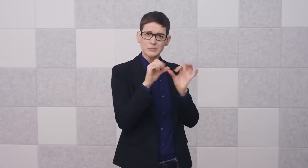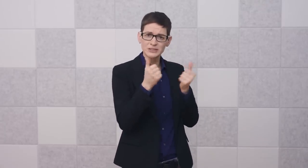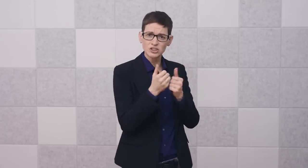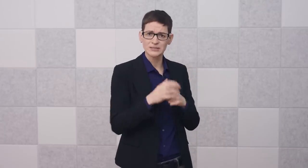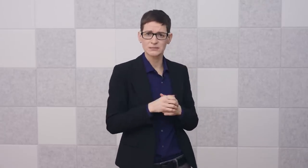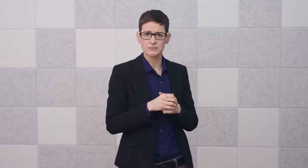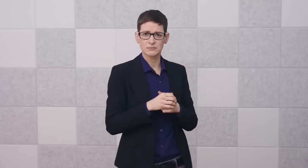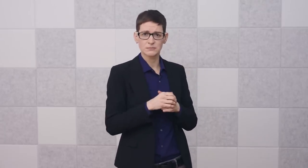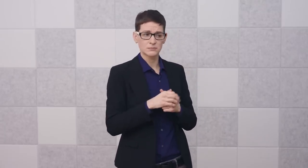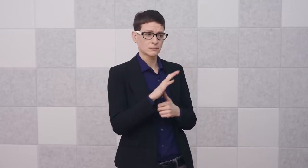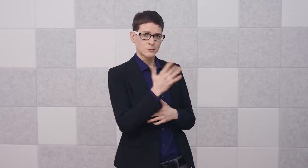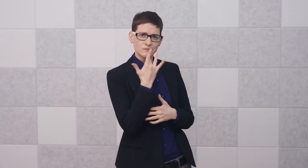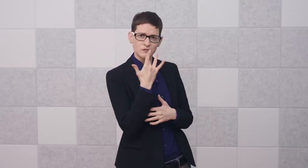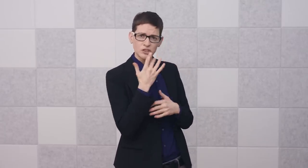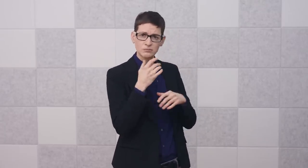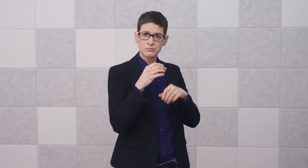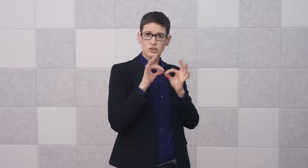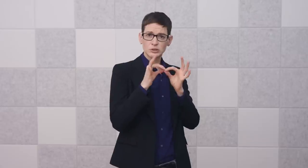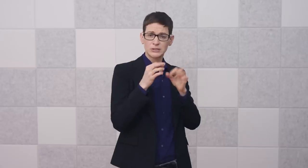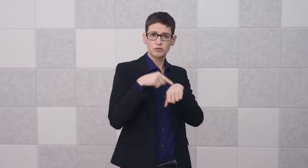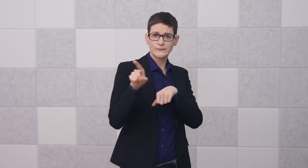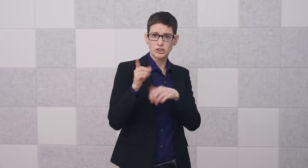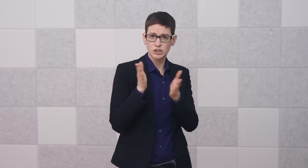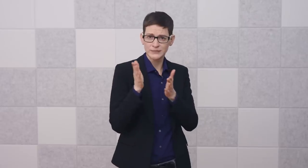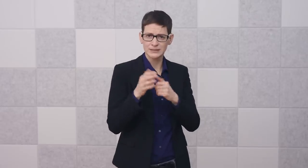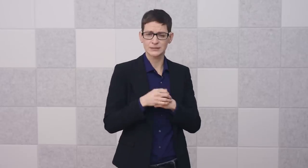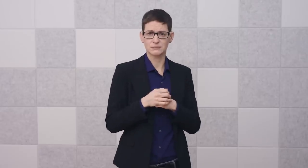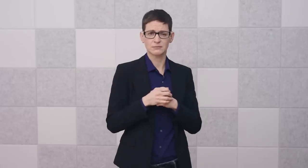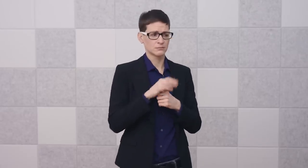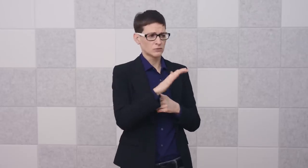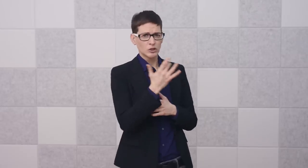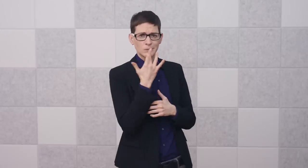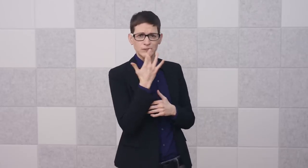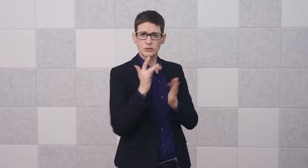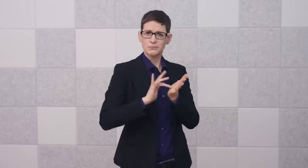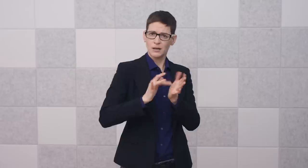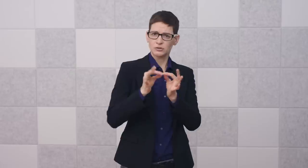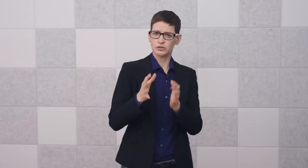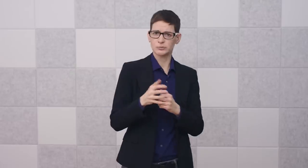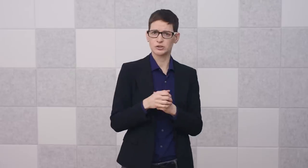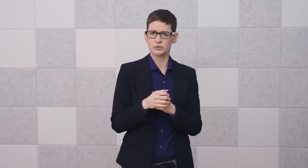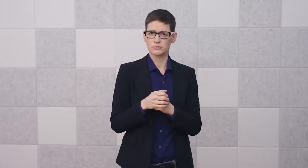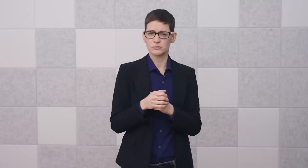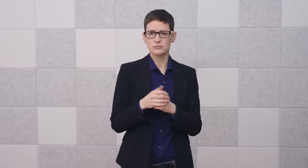Ask the Deaf patient if they have a preferred agency, interpreter referral service, or preferred medical interpreters.